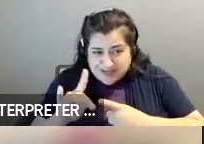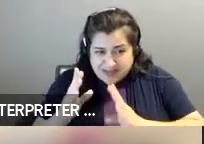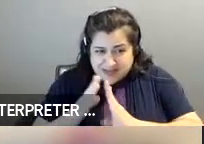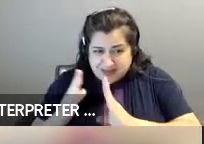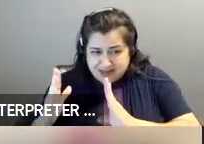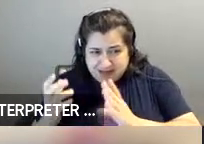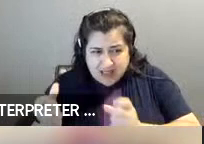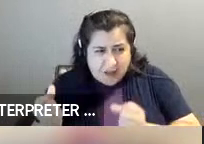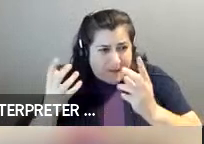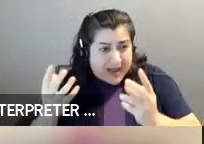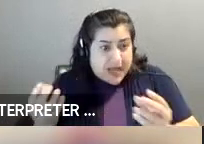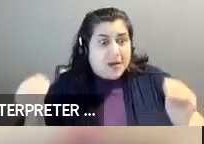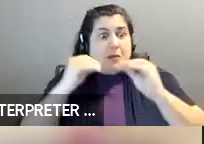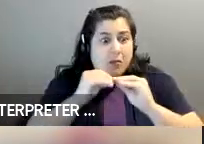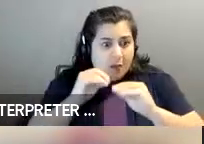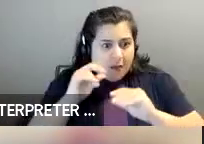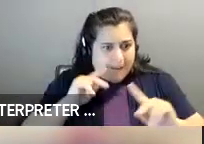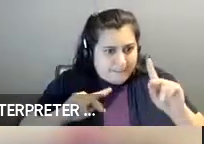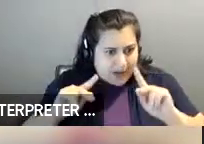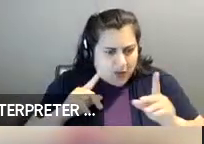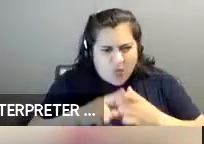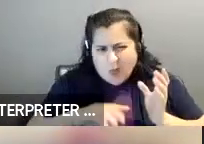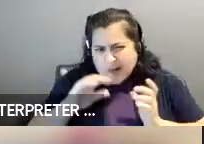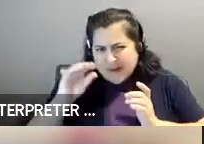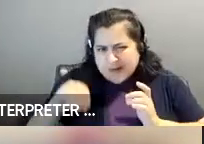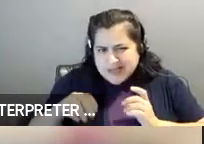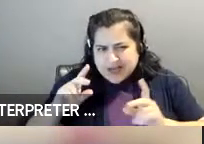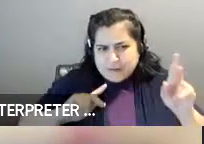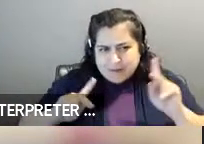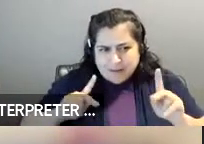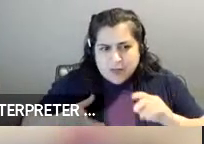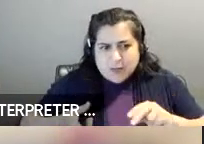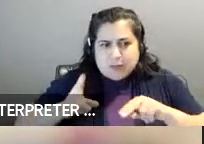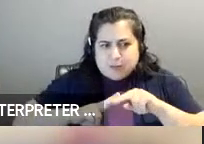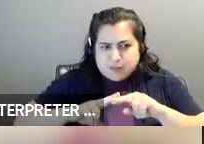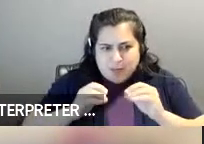How many more -- what percentage of people would be benefited more with the additional